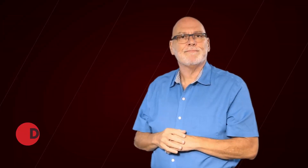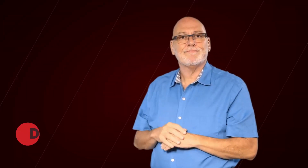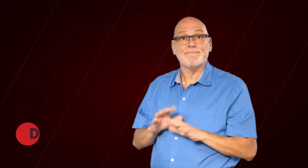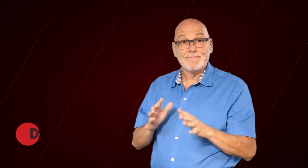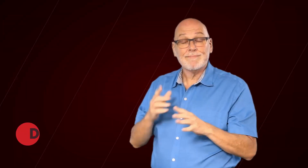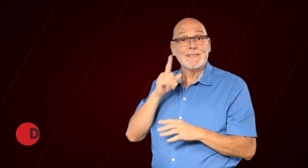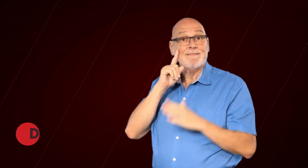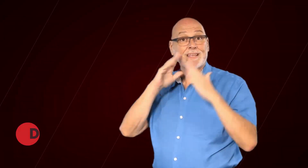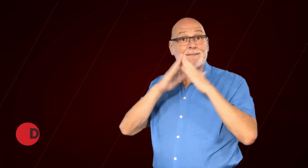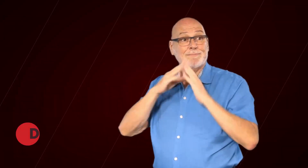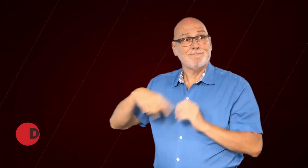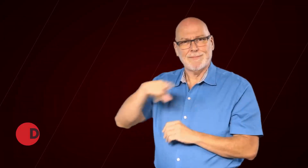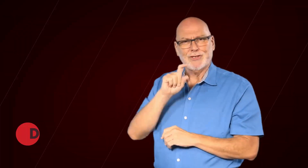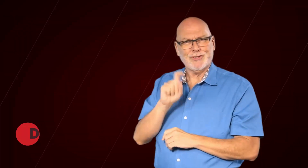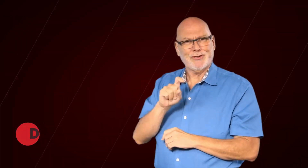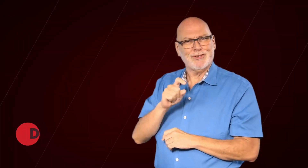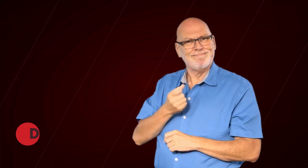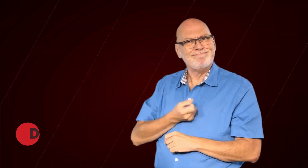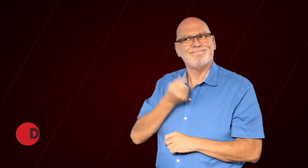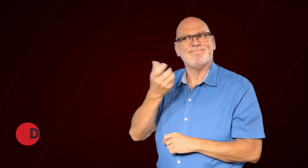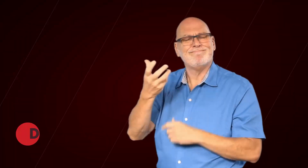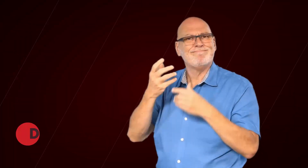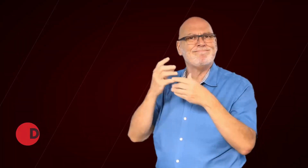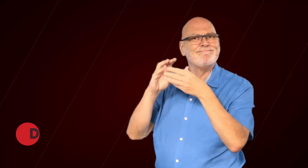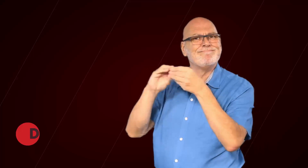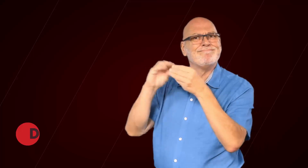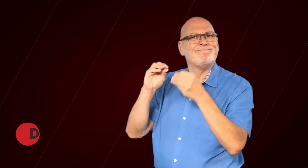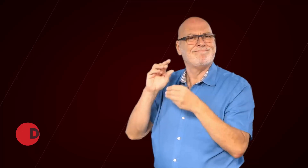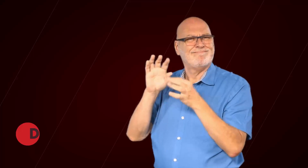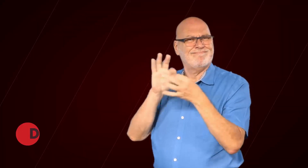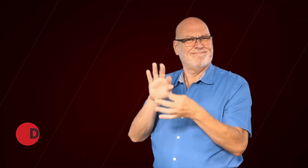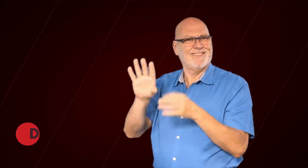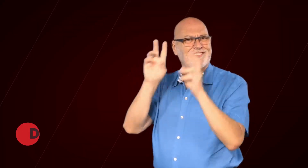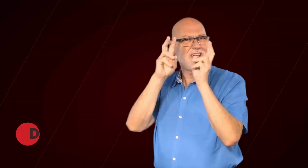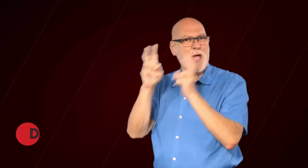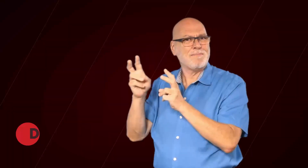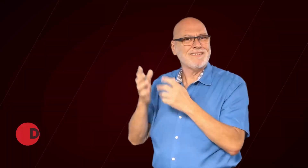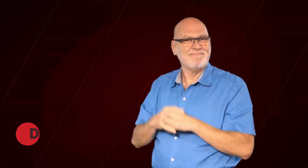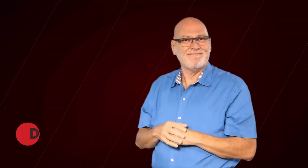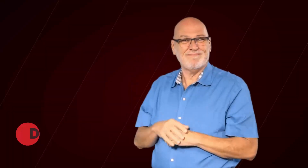The Deaf community needs to have a voice on this topic,